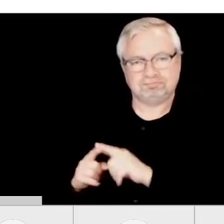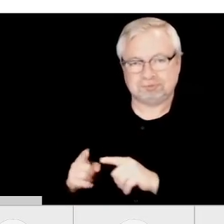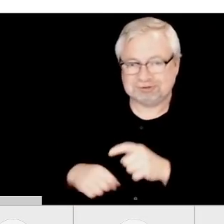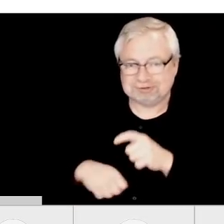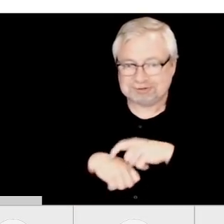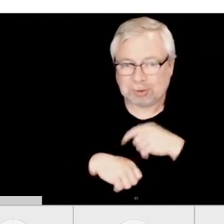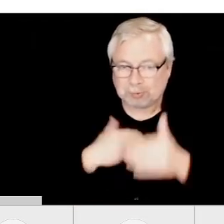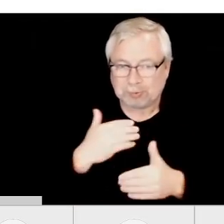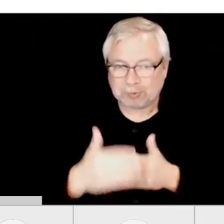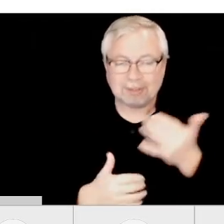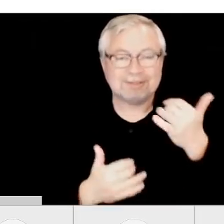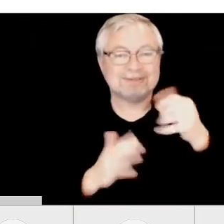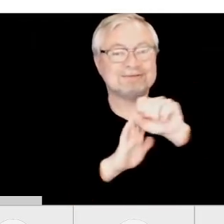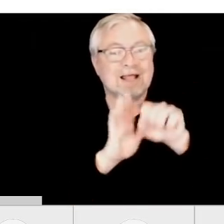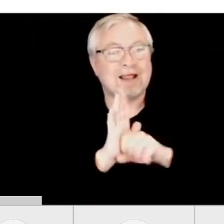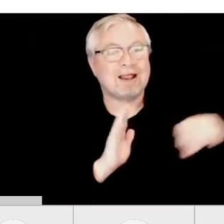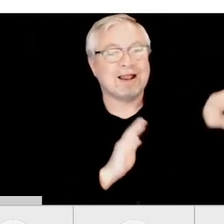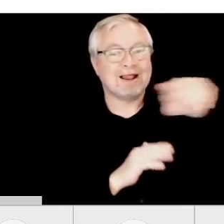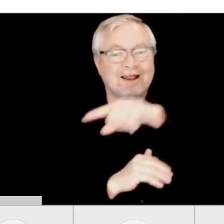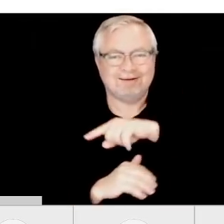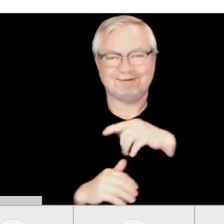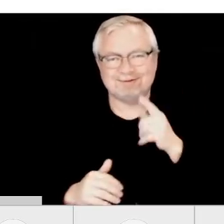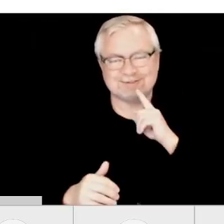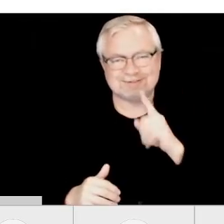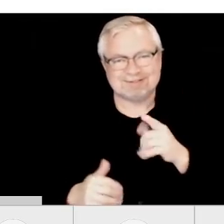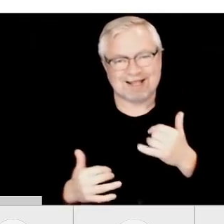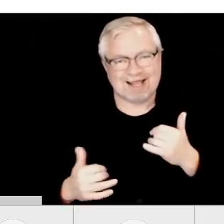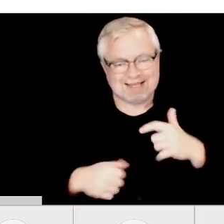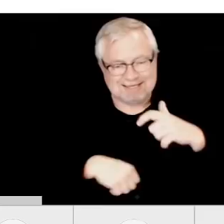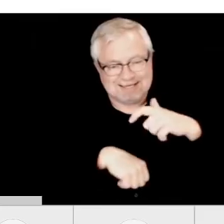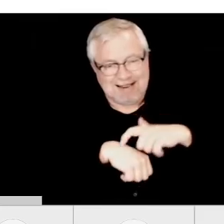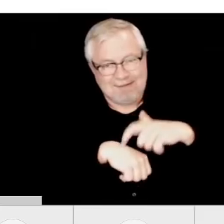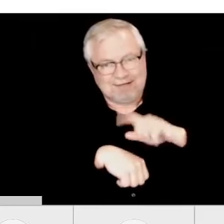So time is our friend in many ways.